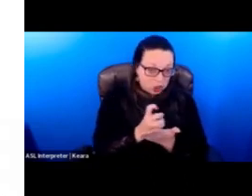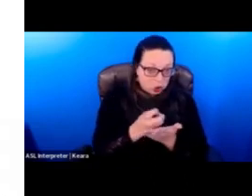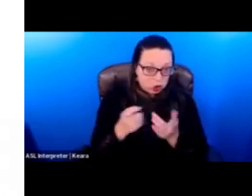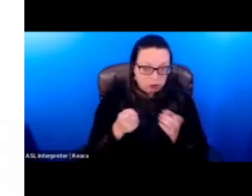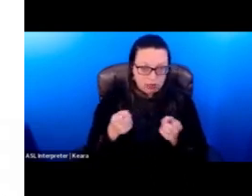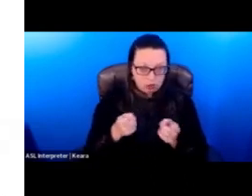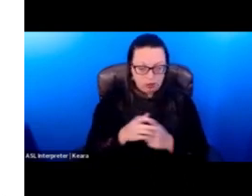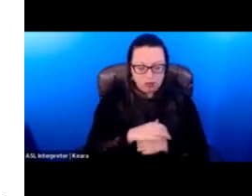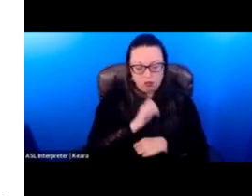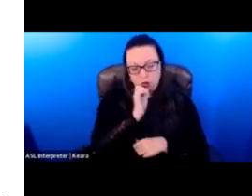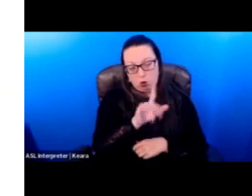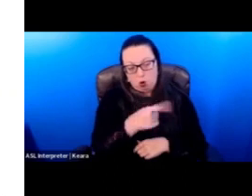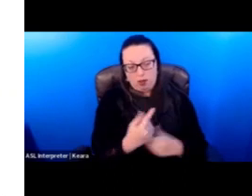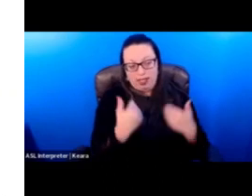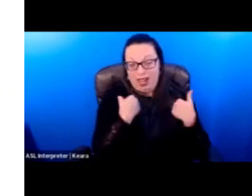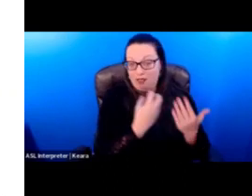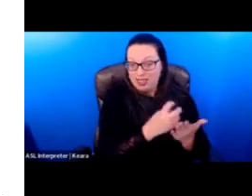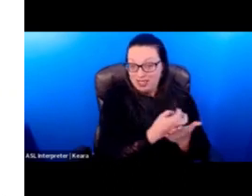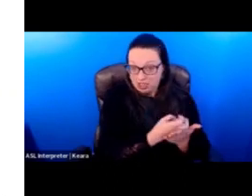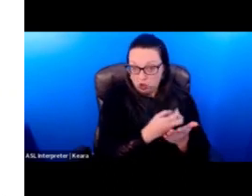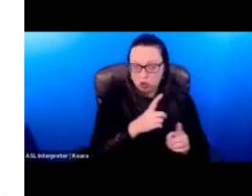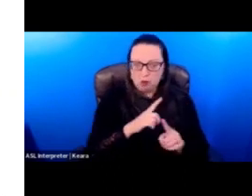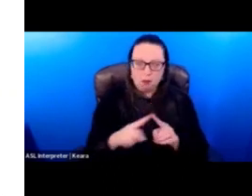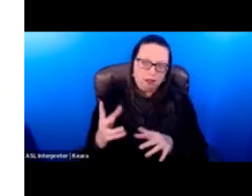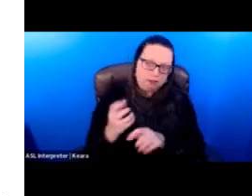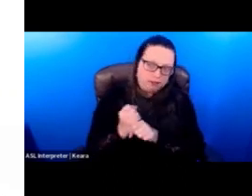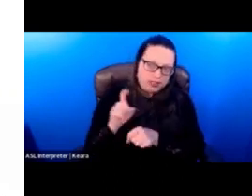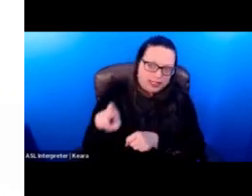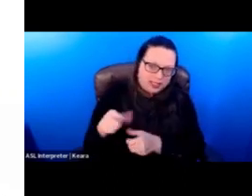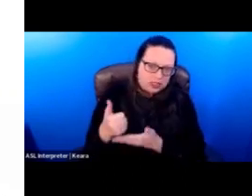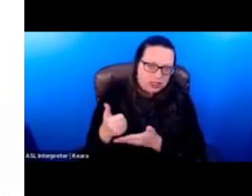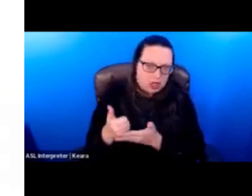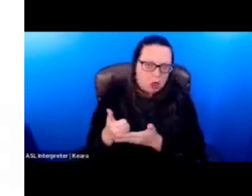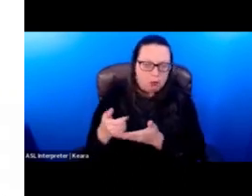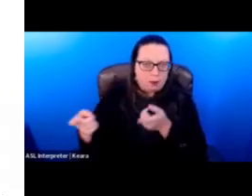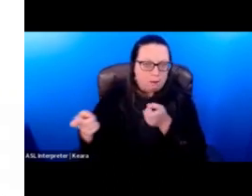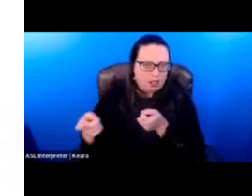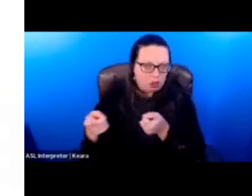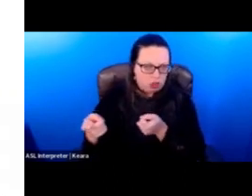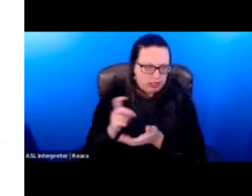seizure, but seeking assistance or needing assistance in seizure seizure management, you'll see